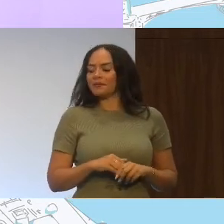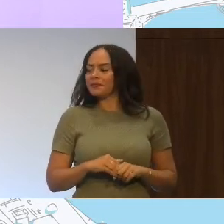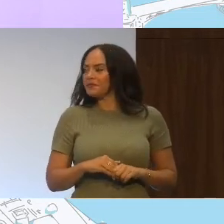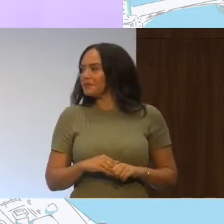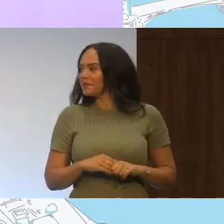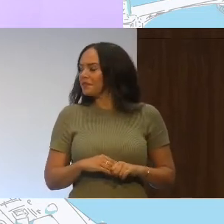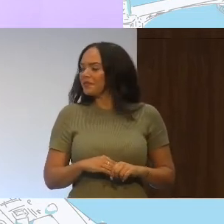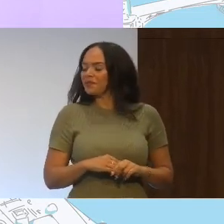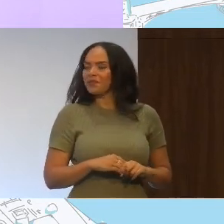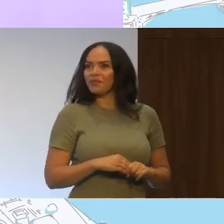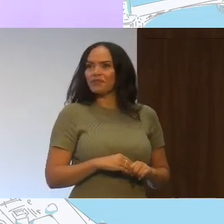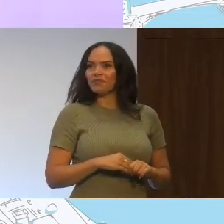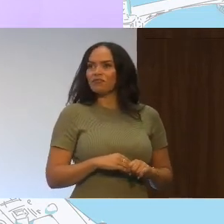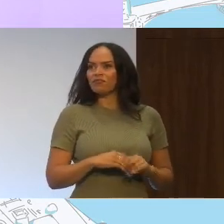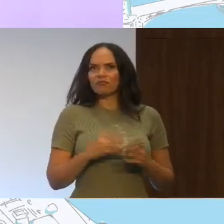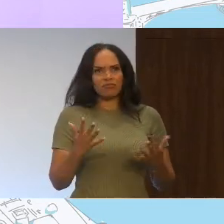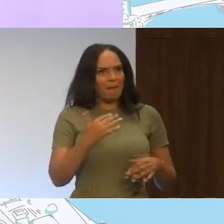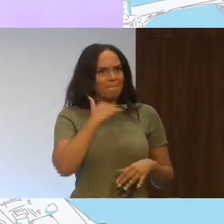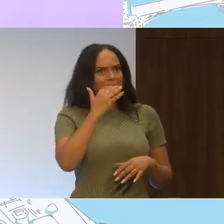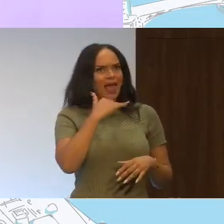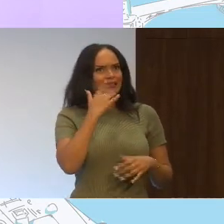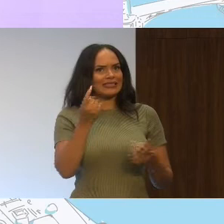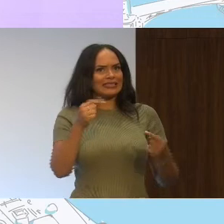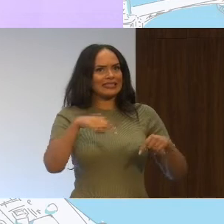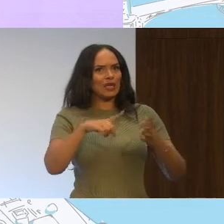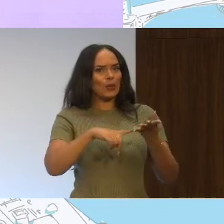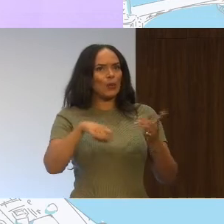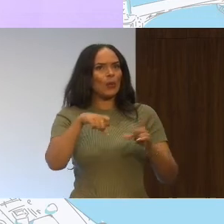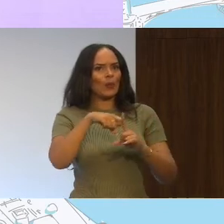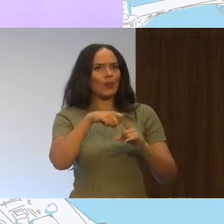Plenty of them are working in the UK and some are actually working around the globe.